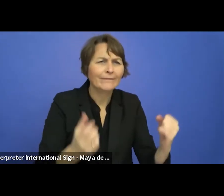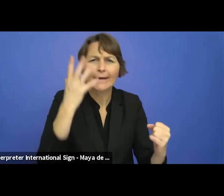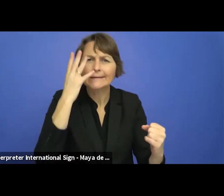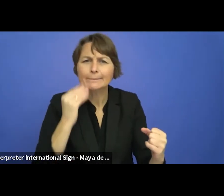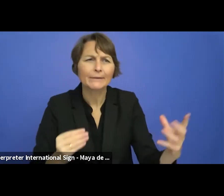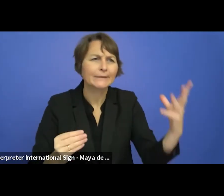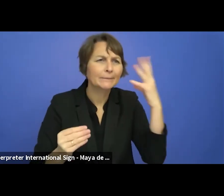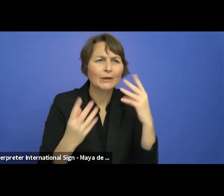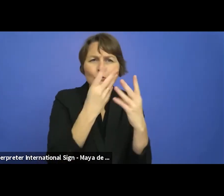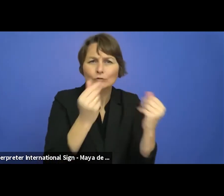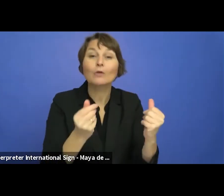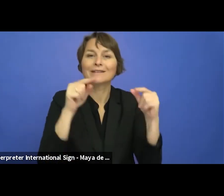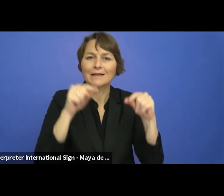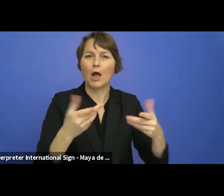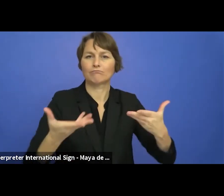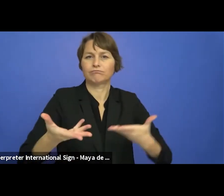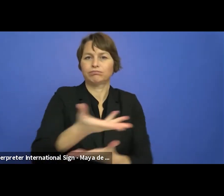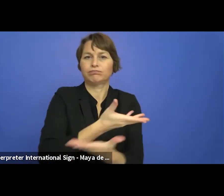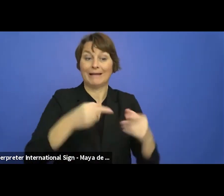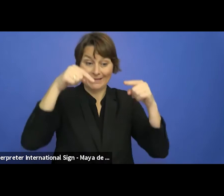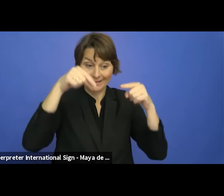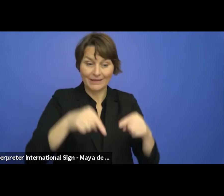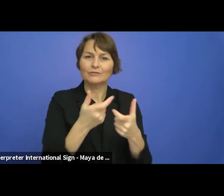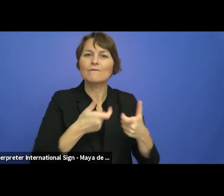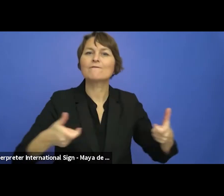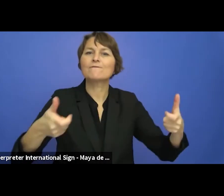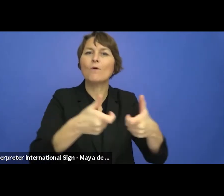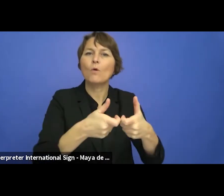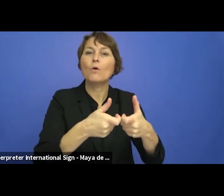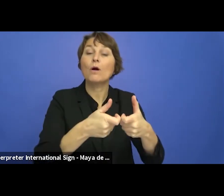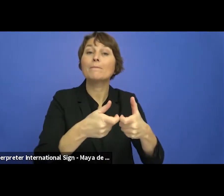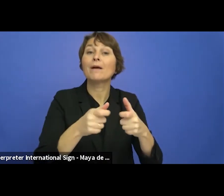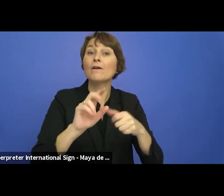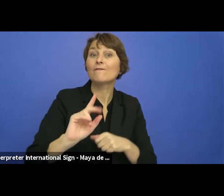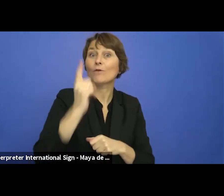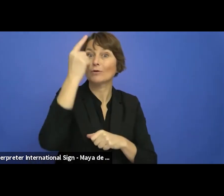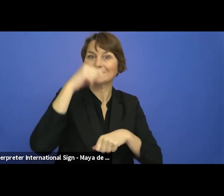Forum has a crucial role in this regard, connecting European theatres to each other